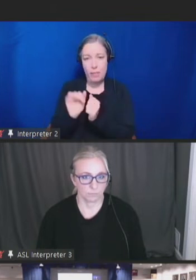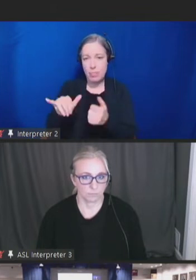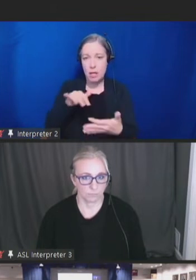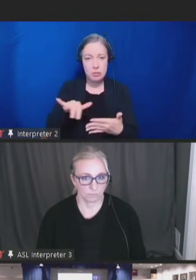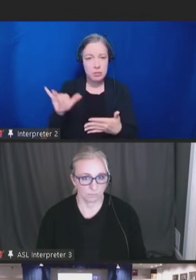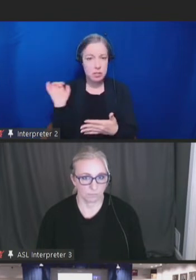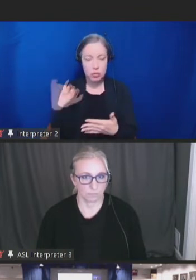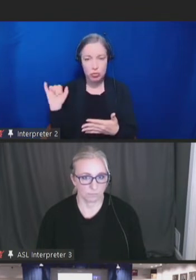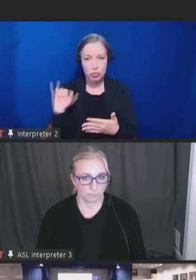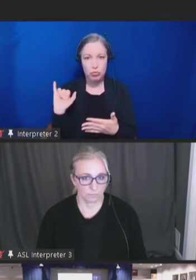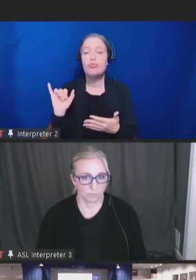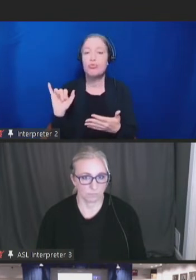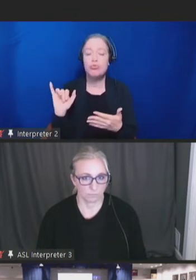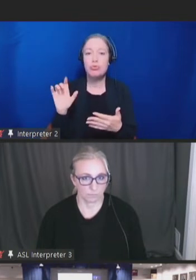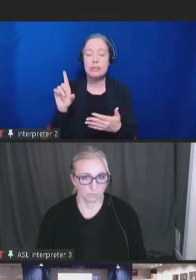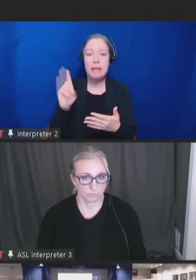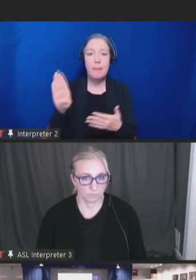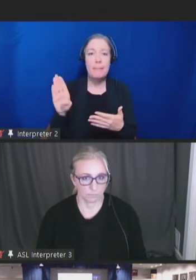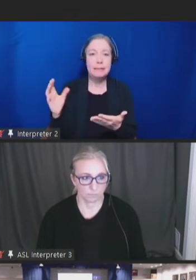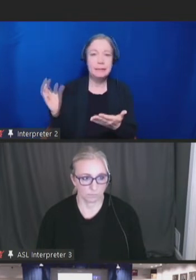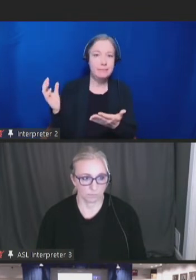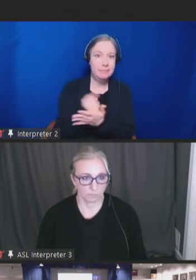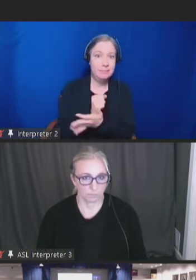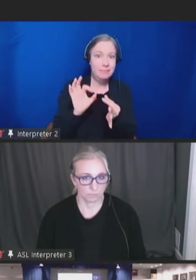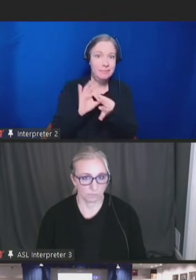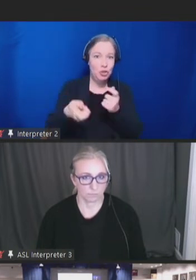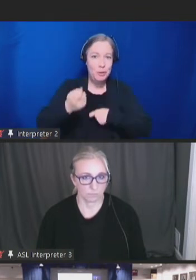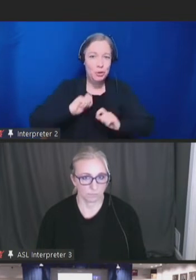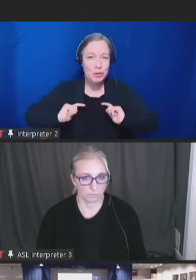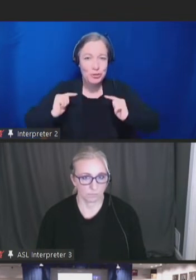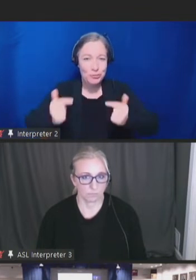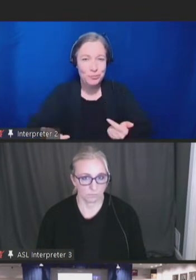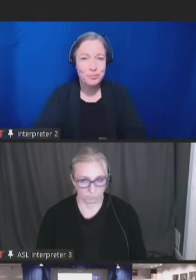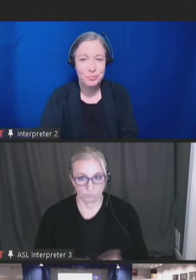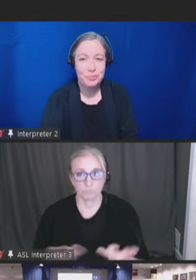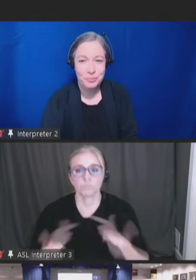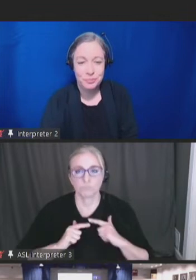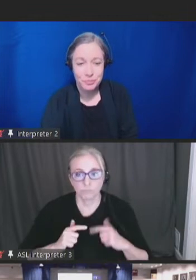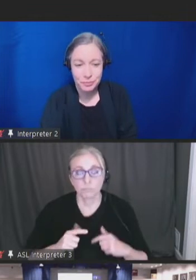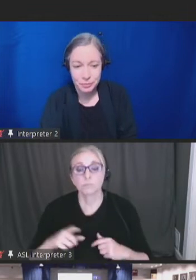And that -- those were preliminary. Data hasn't been published yet.